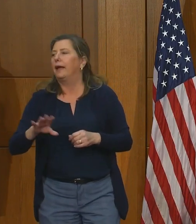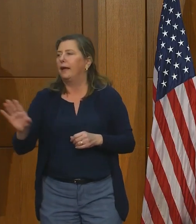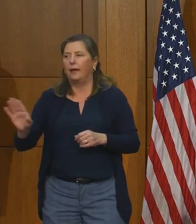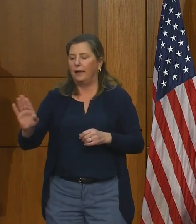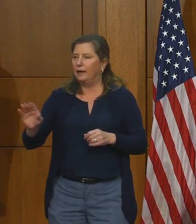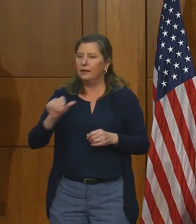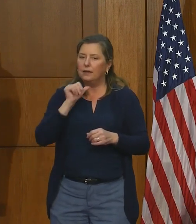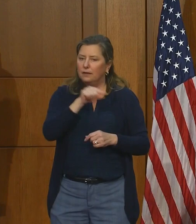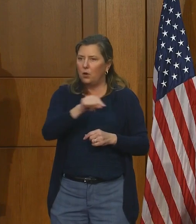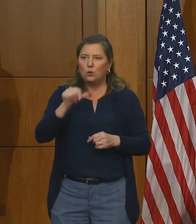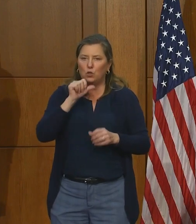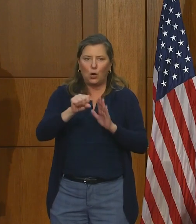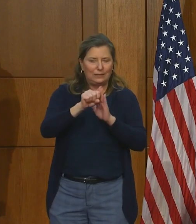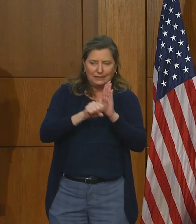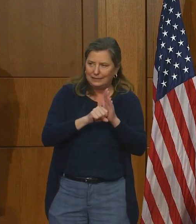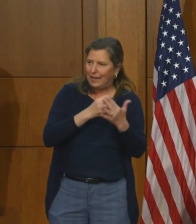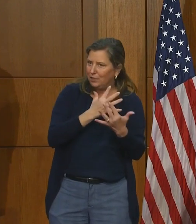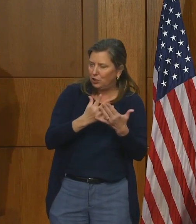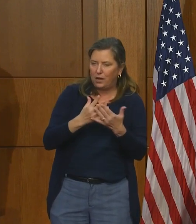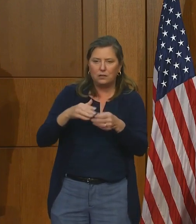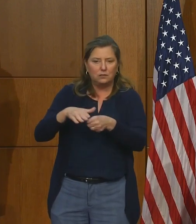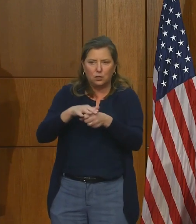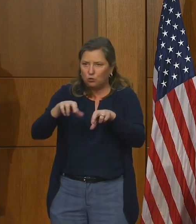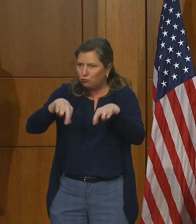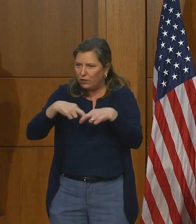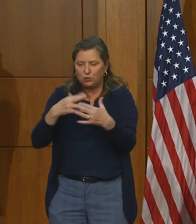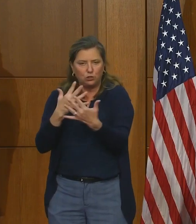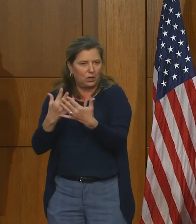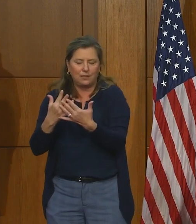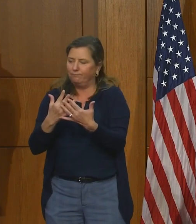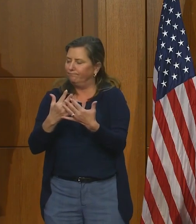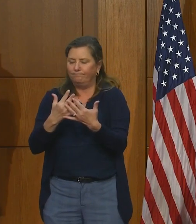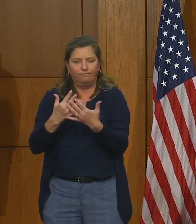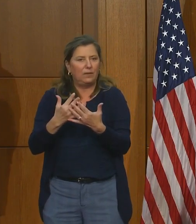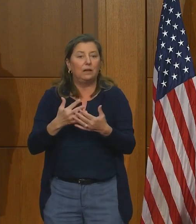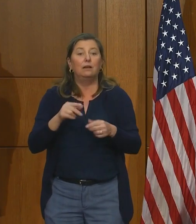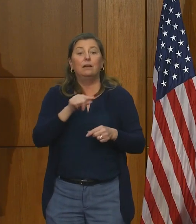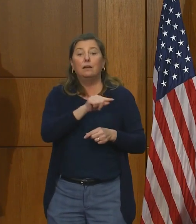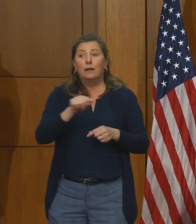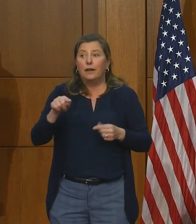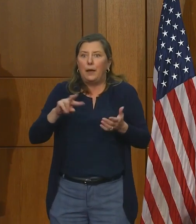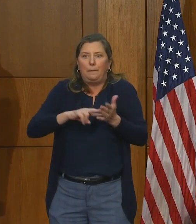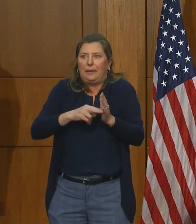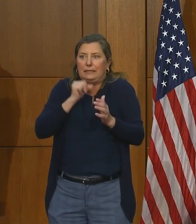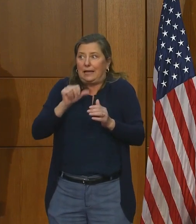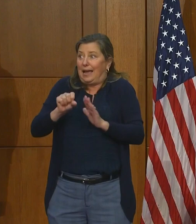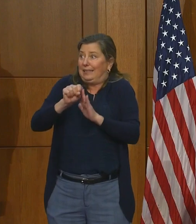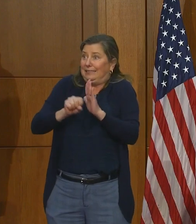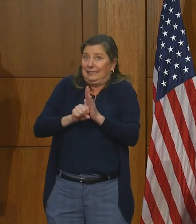PERSON WITH THE ICE TO ENTERTAINERS ACTORS THEY ARE NOT. OR REGIONAL JAILS THEY ARE